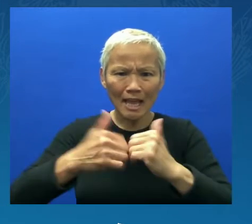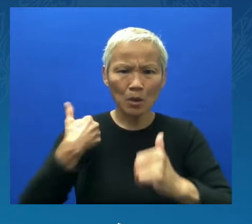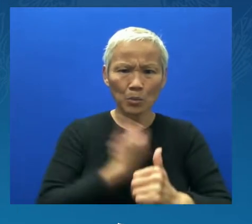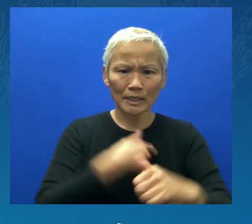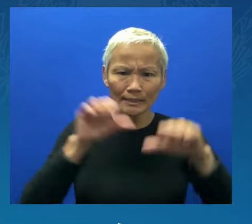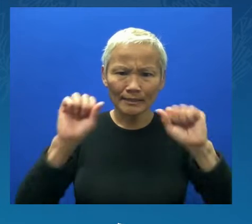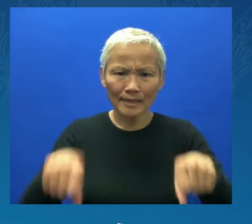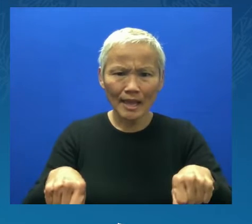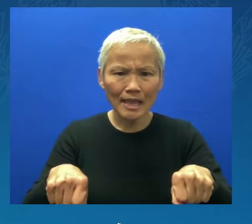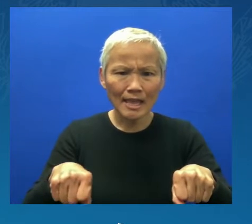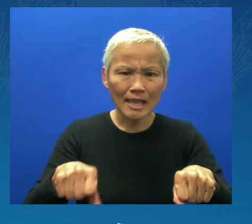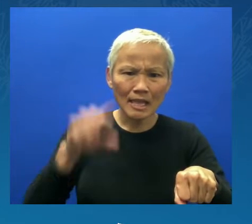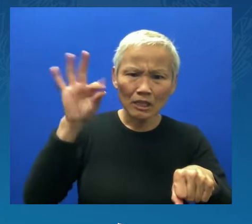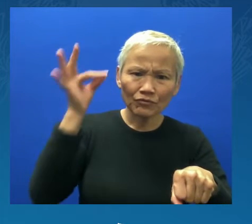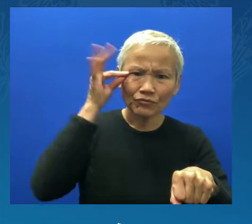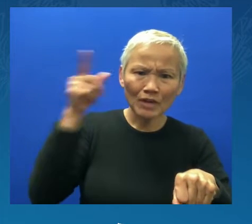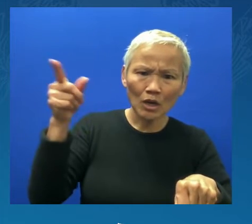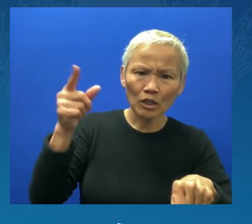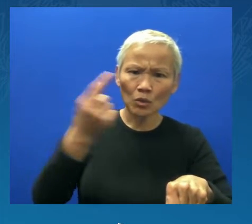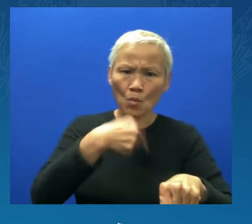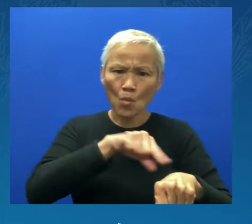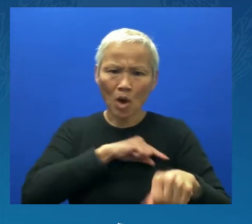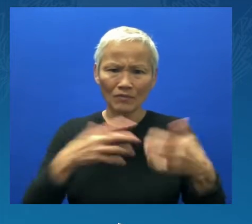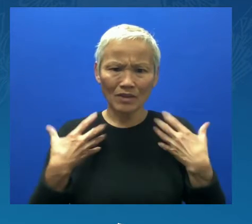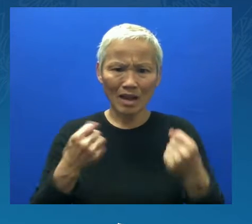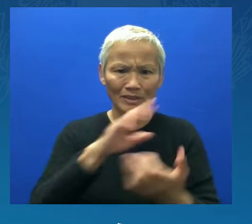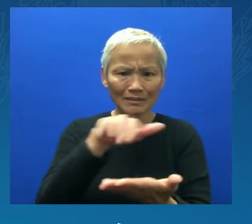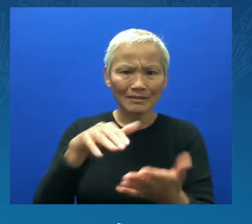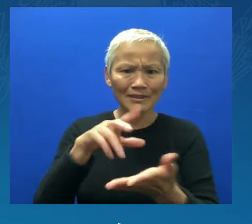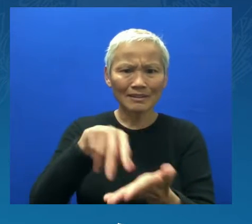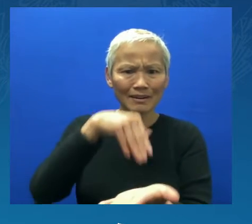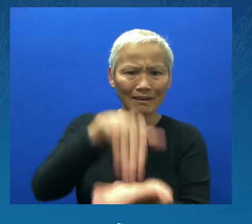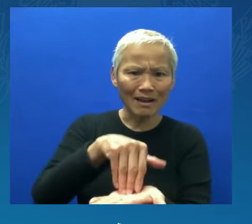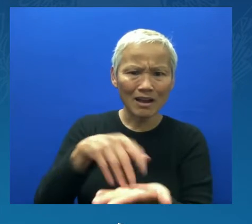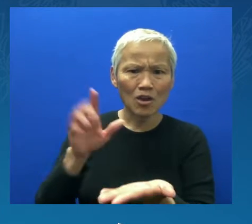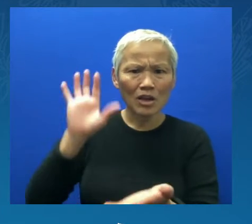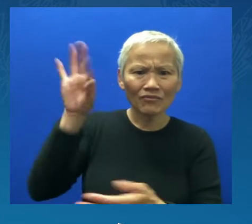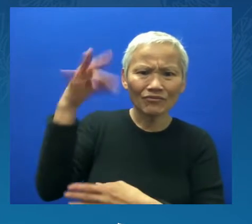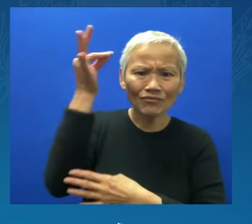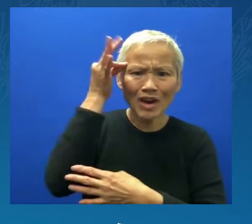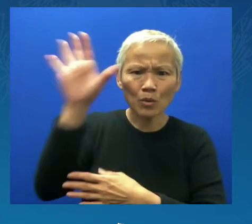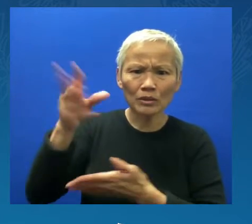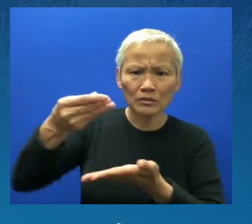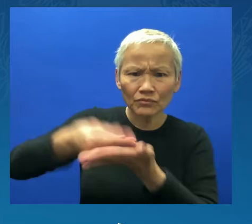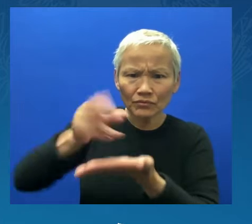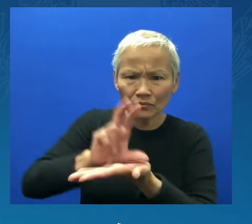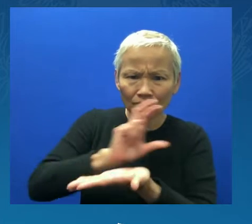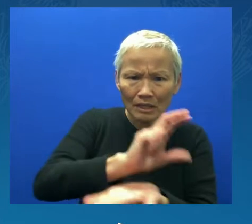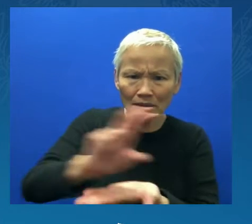and any number of other federal investments in the state. She's championed making sure that sovereign nations